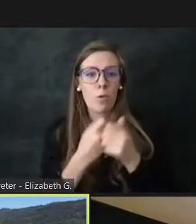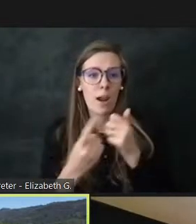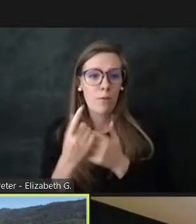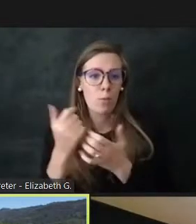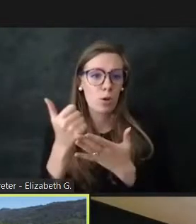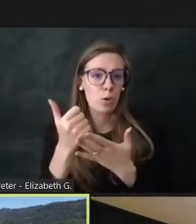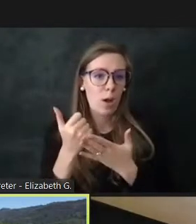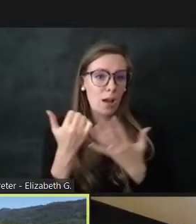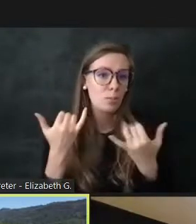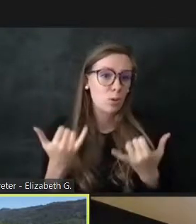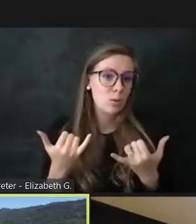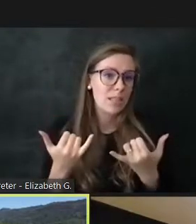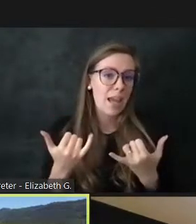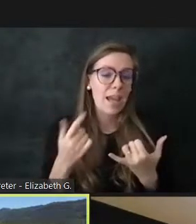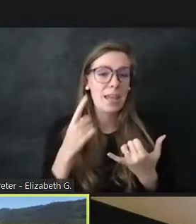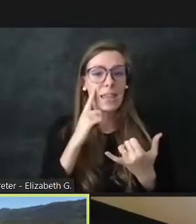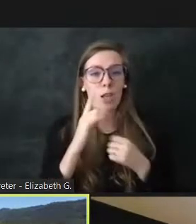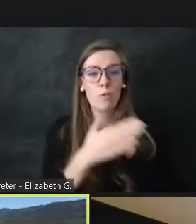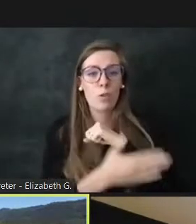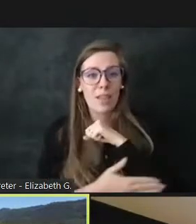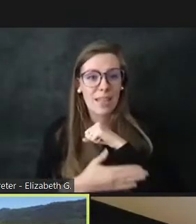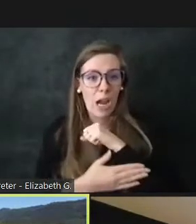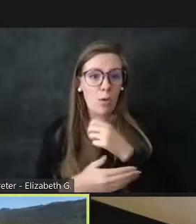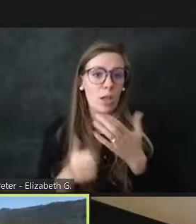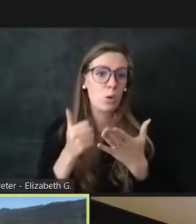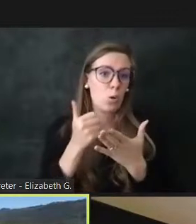Everybody in the county that helps on this effort.